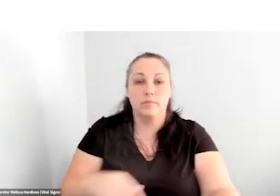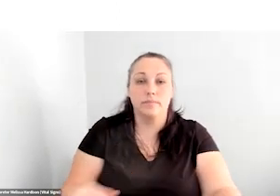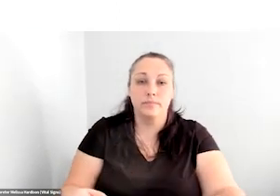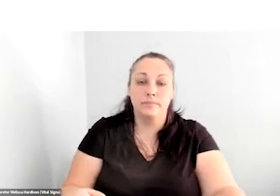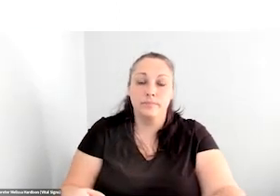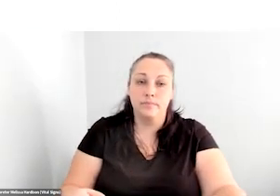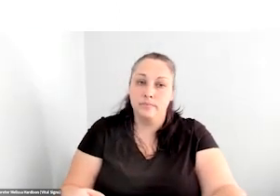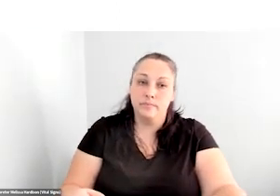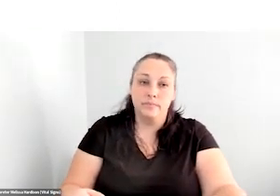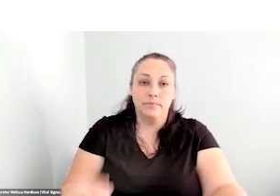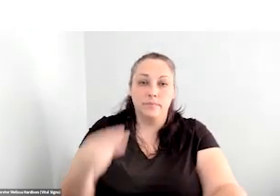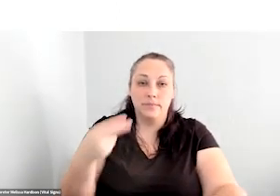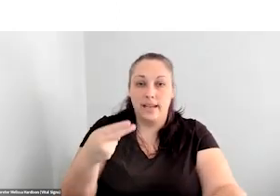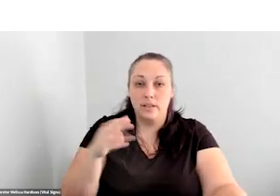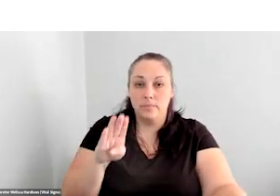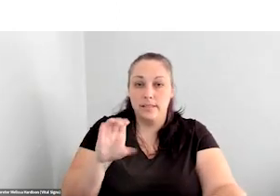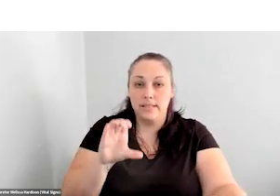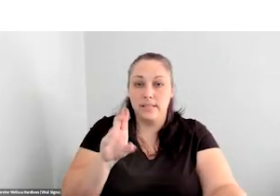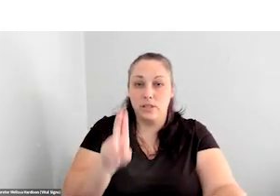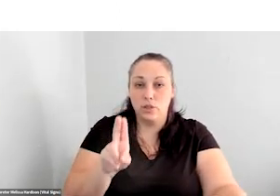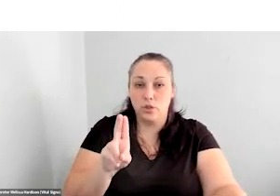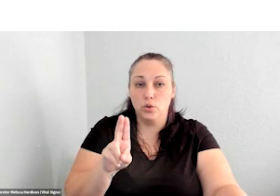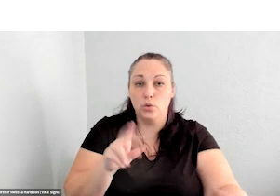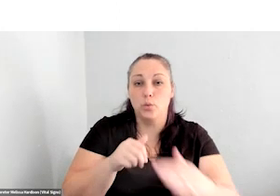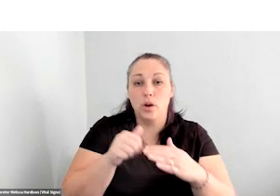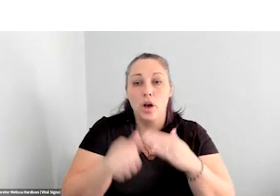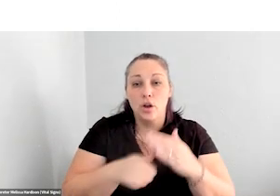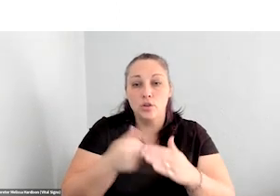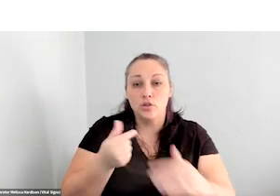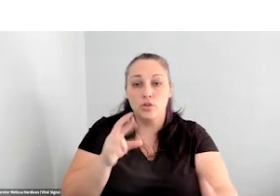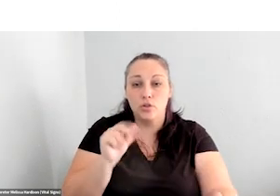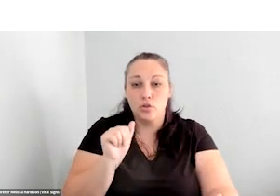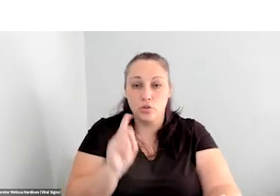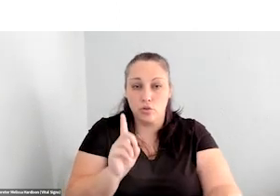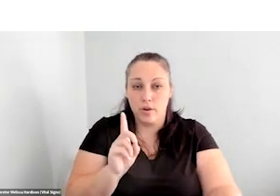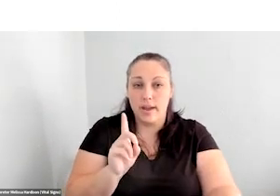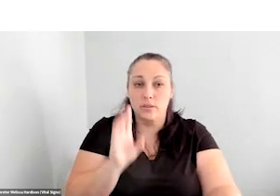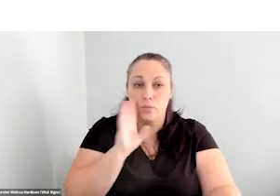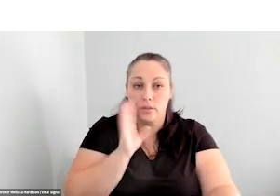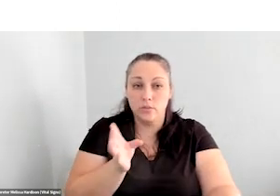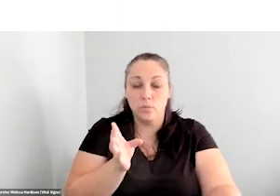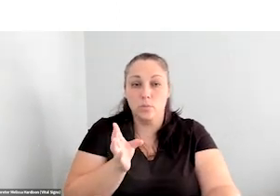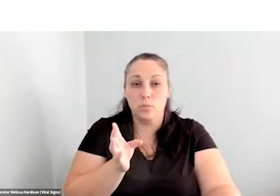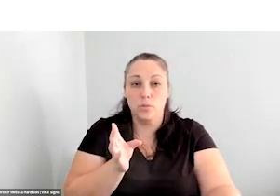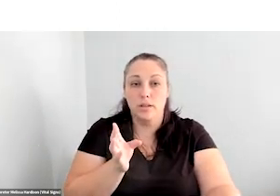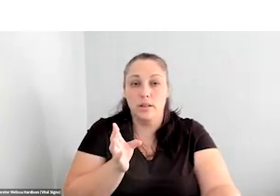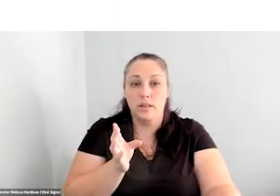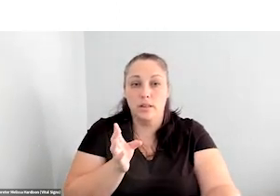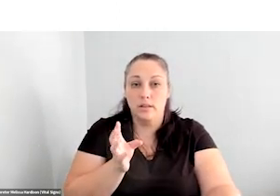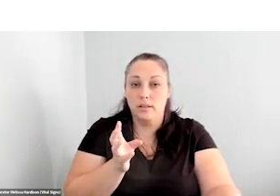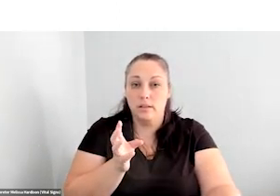for the STEM workforce and STEM faculty research capacity and professional development.